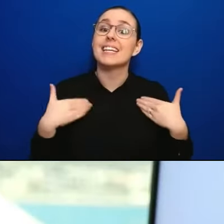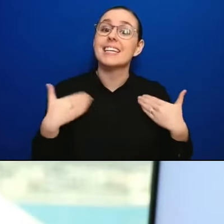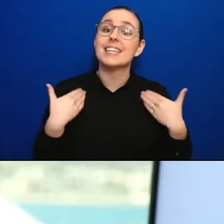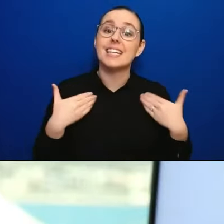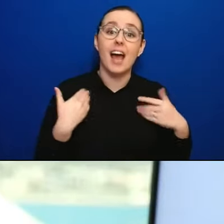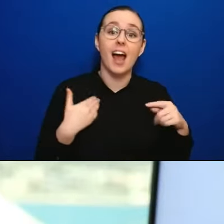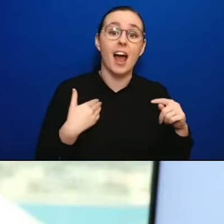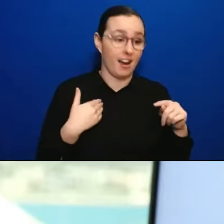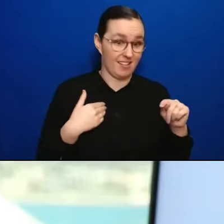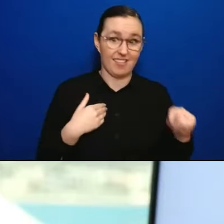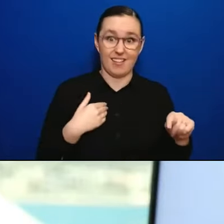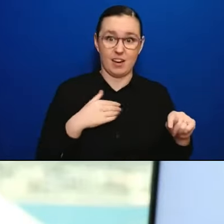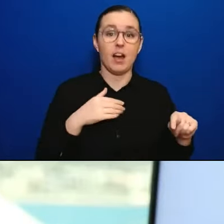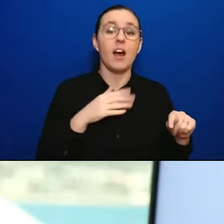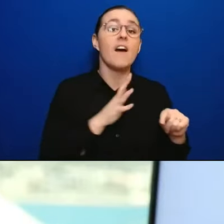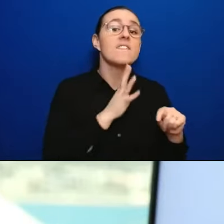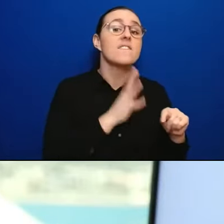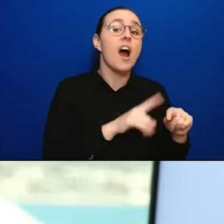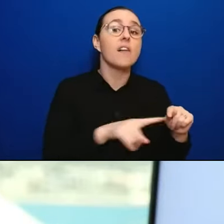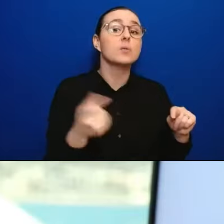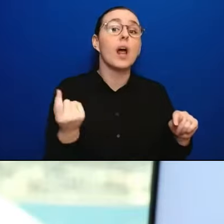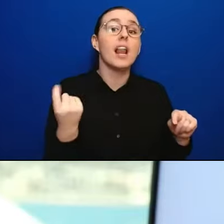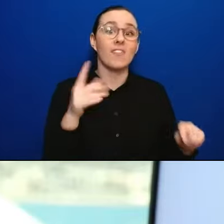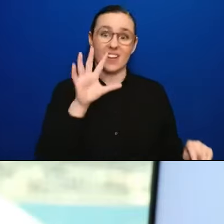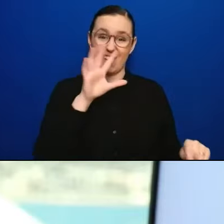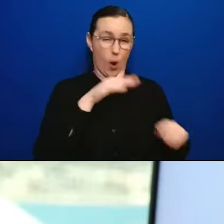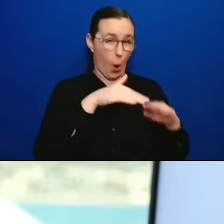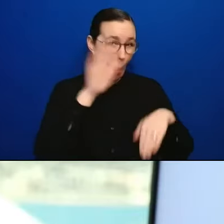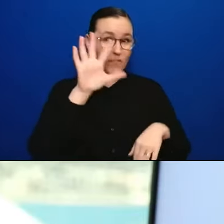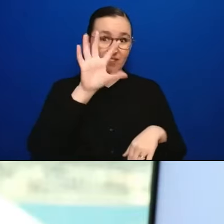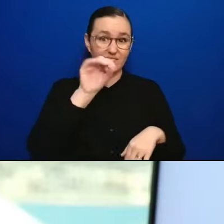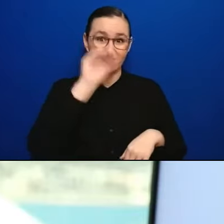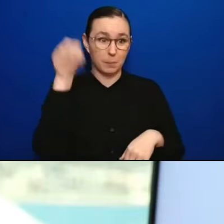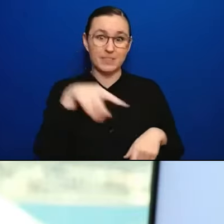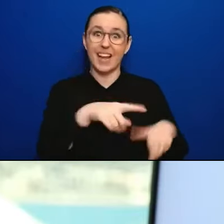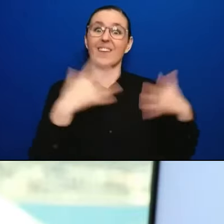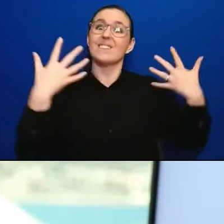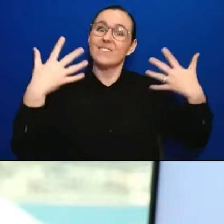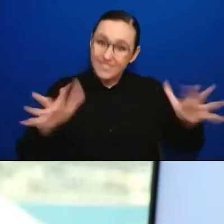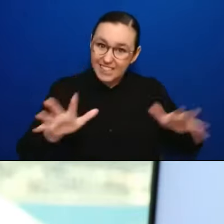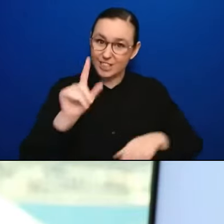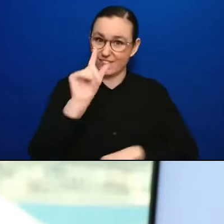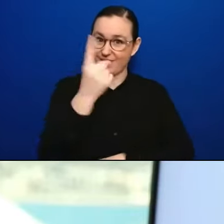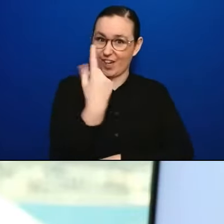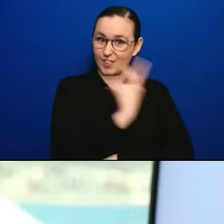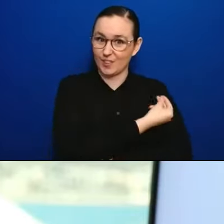that we see a very significant number of young people now over 50% of children 5 to 11 I